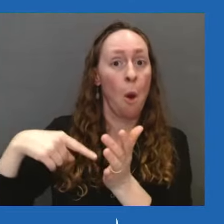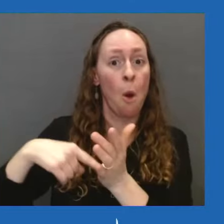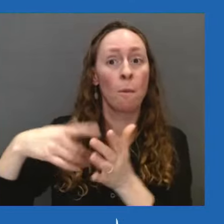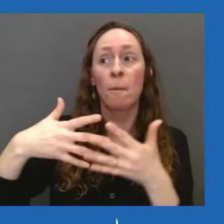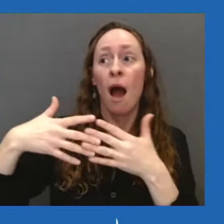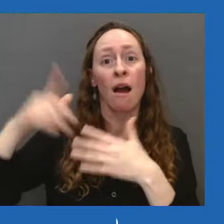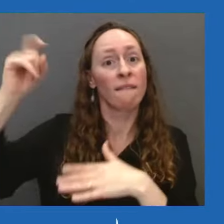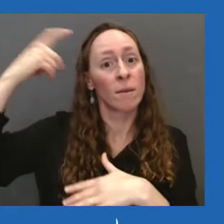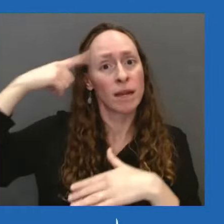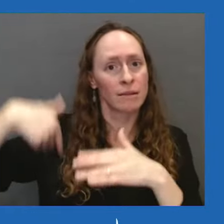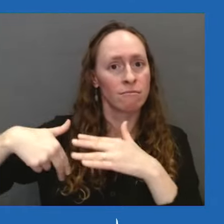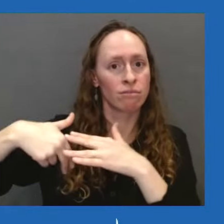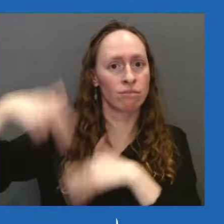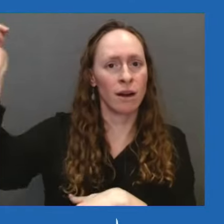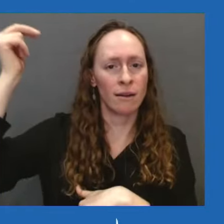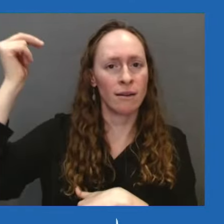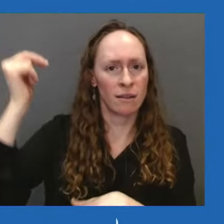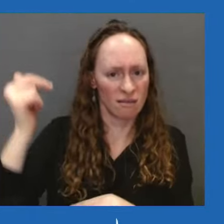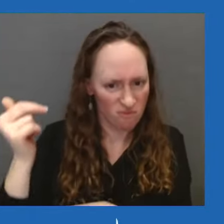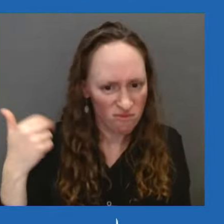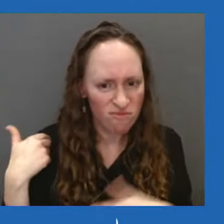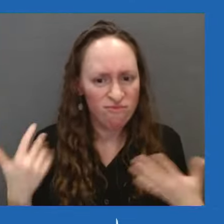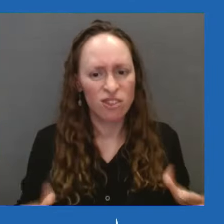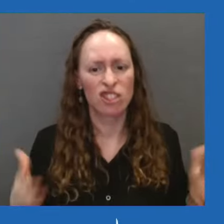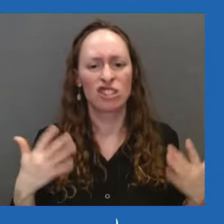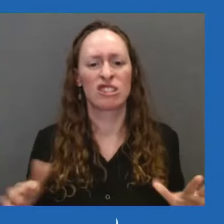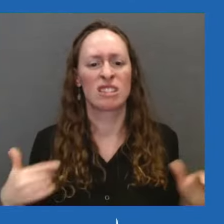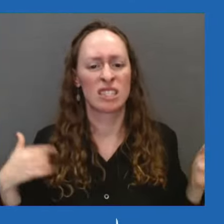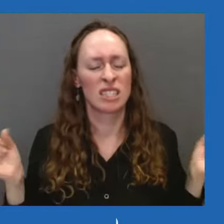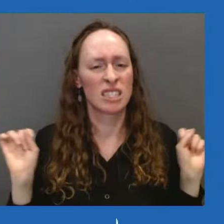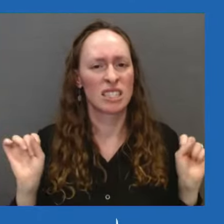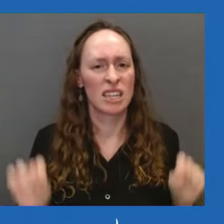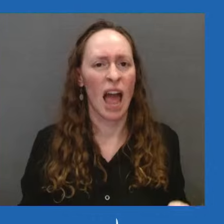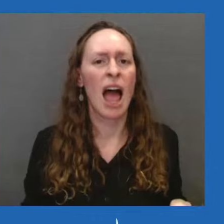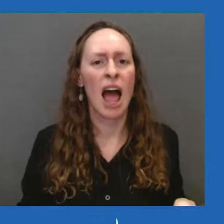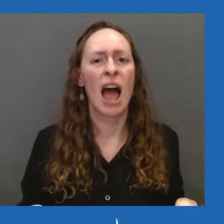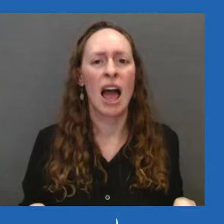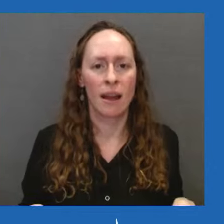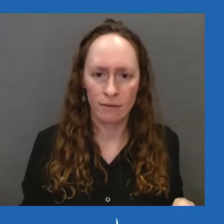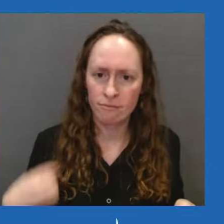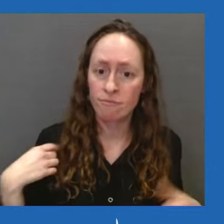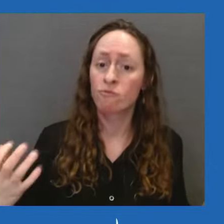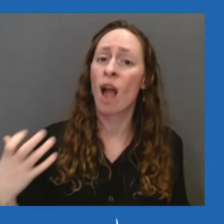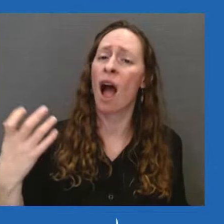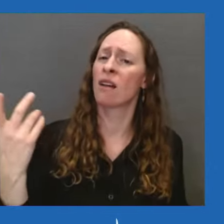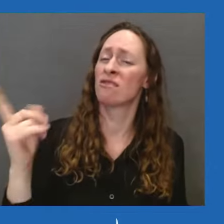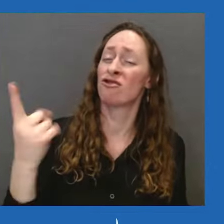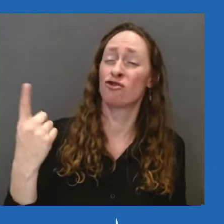Some of you may remember all the publicity back in 2020. Fifty-five of the Fortune 500 companies in America